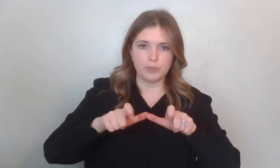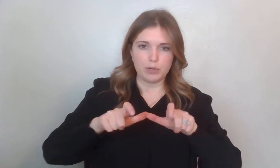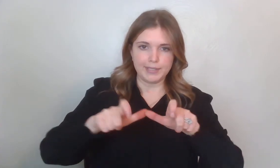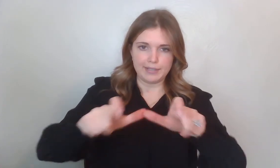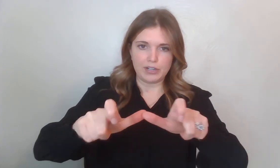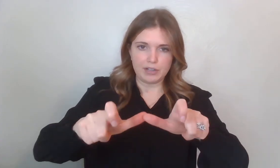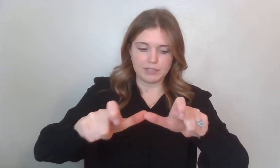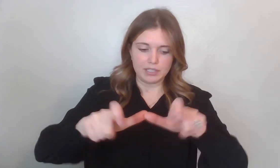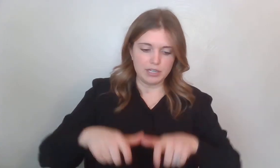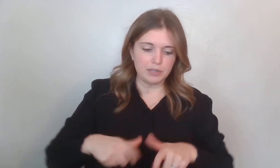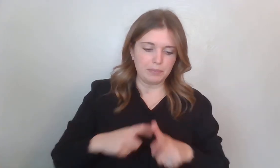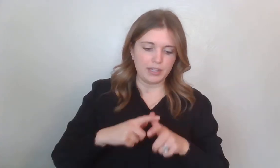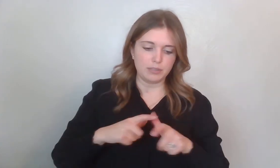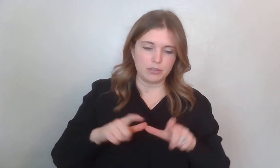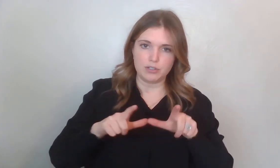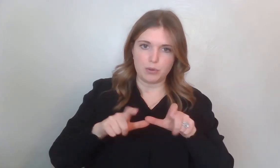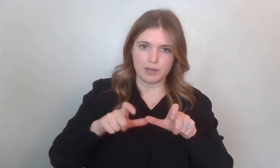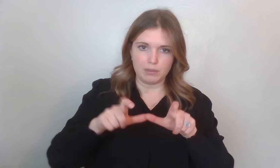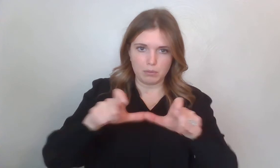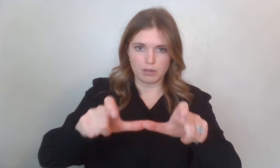We don't see it very often here, but that's what she's showing in the book.